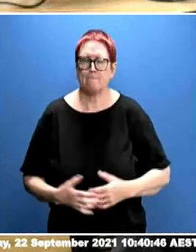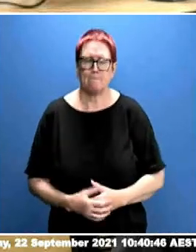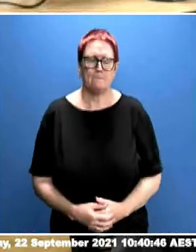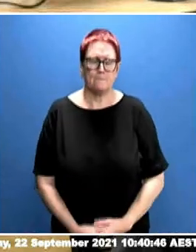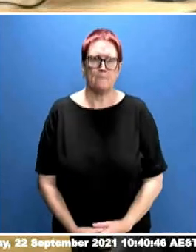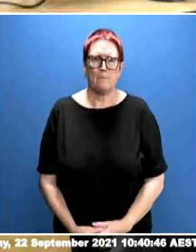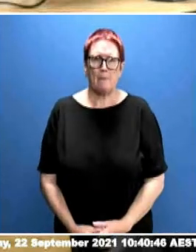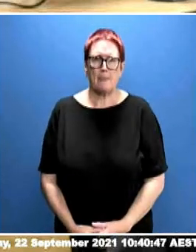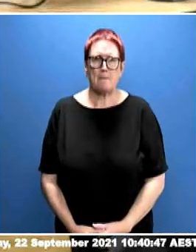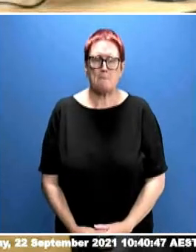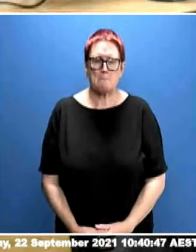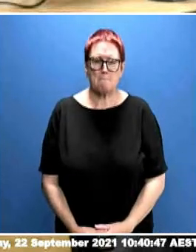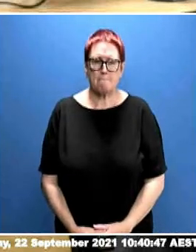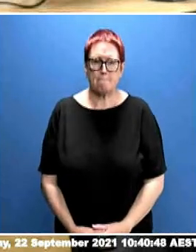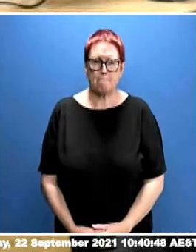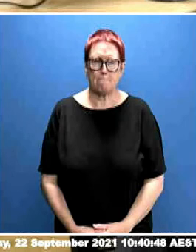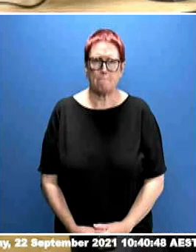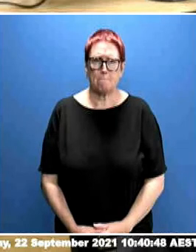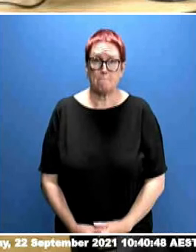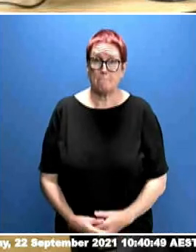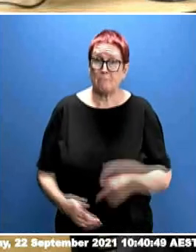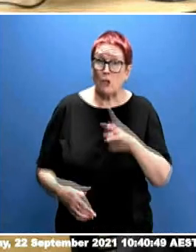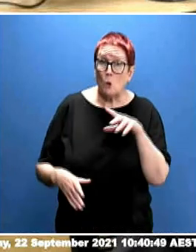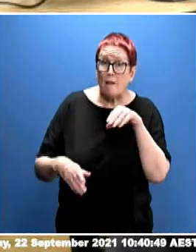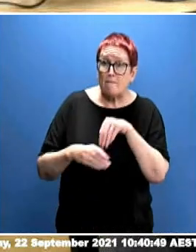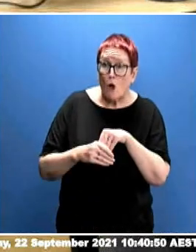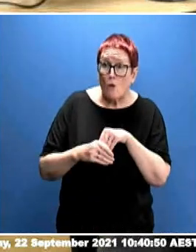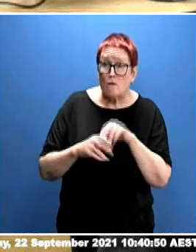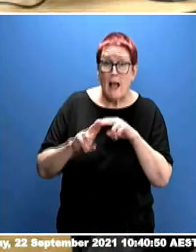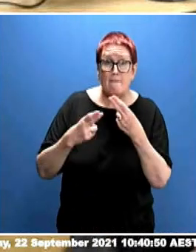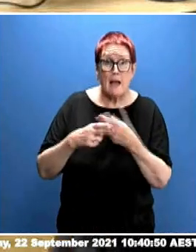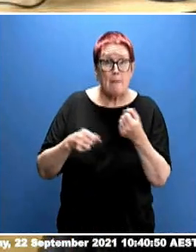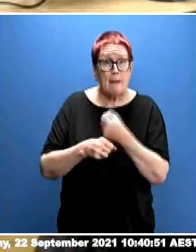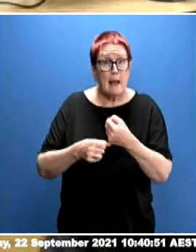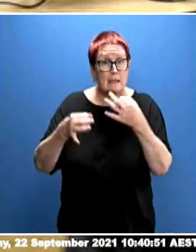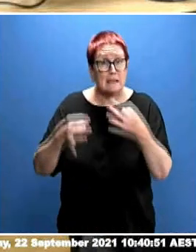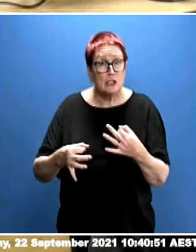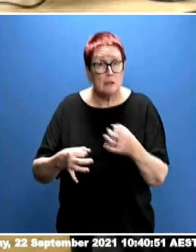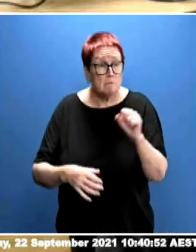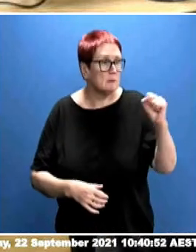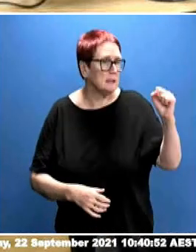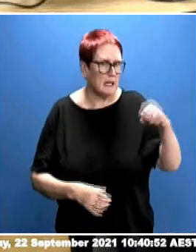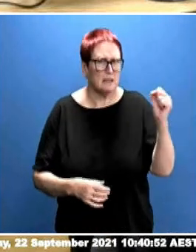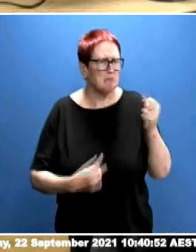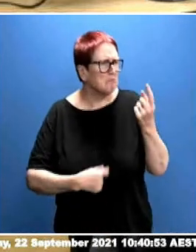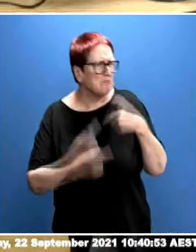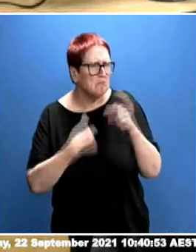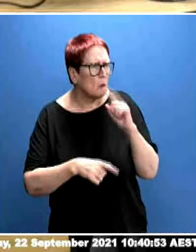Were you participating in any family-led decision-making process? Yes. Can you tell the Commissioners a little bit about that.